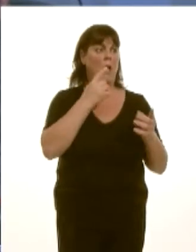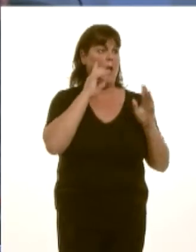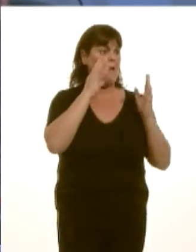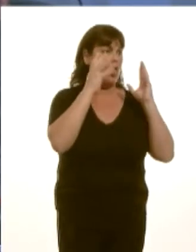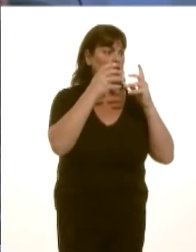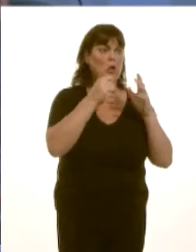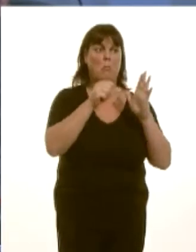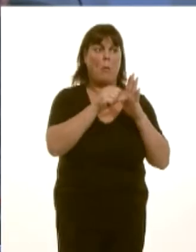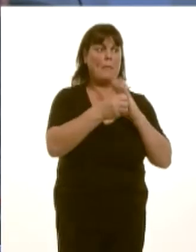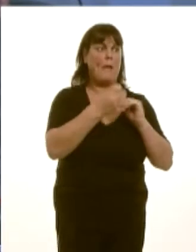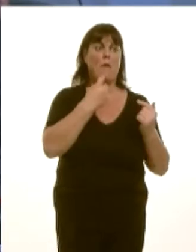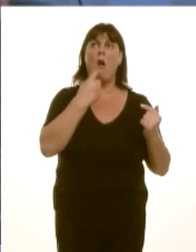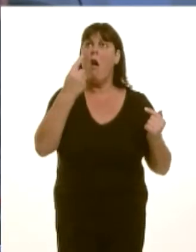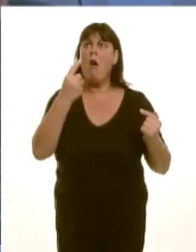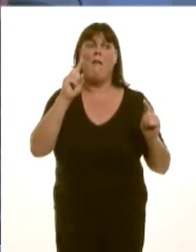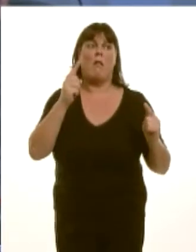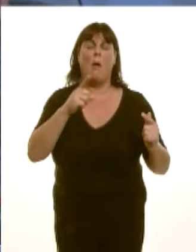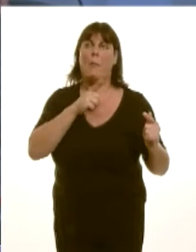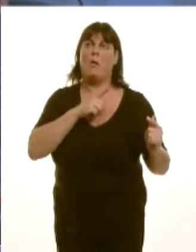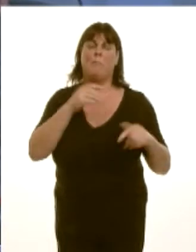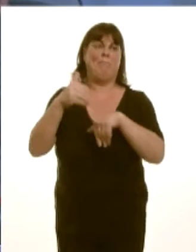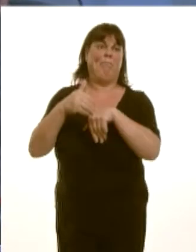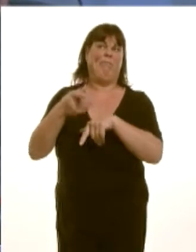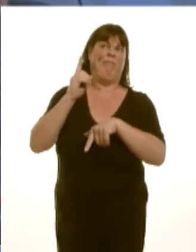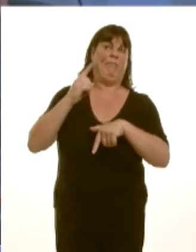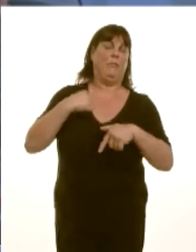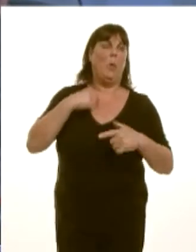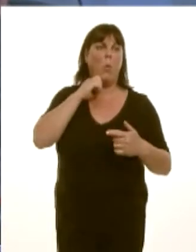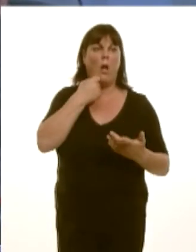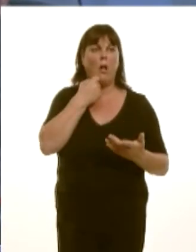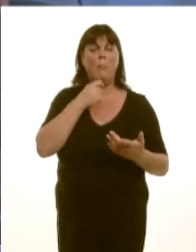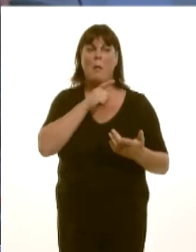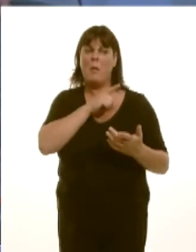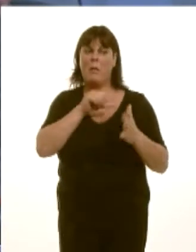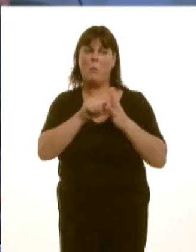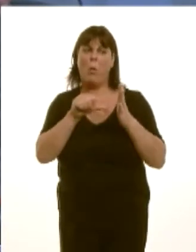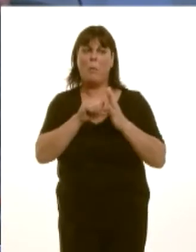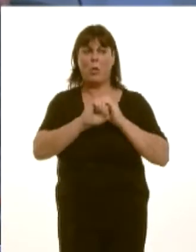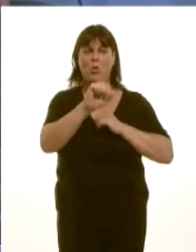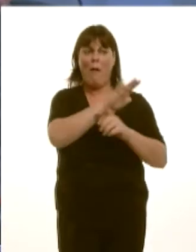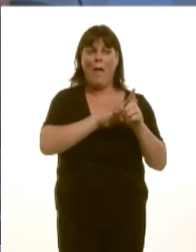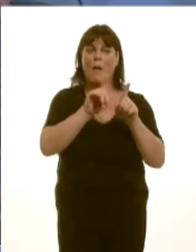Perhaps that is part of the problem in the Princess of Wales Hospital in your constituency and why it is facing so many problems.